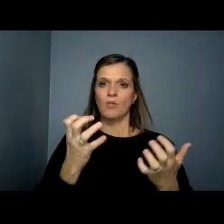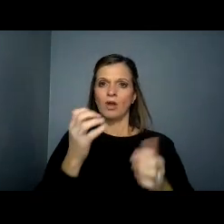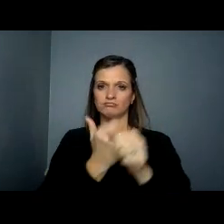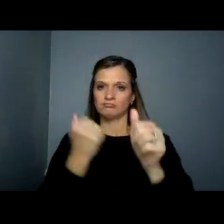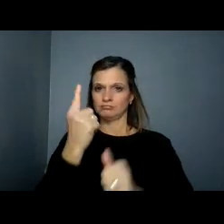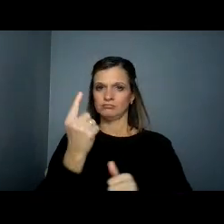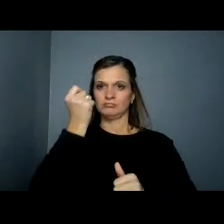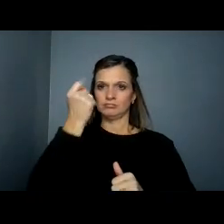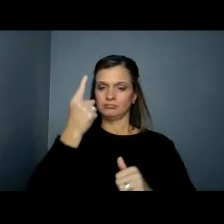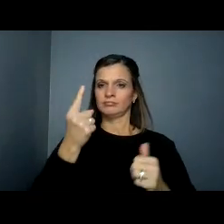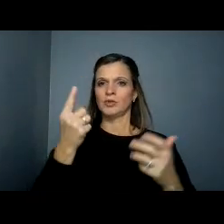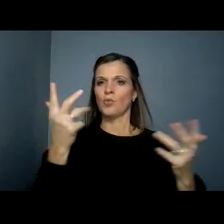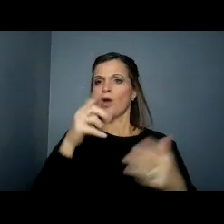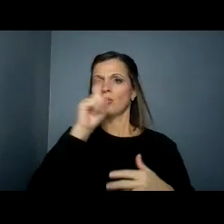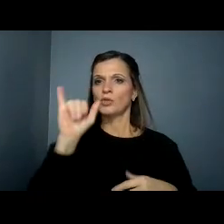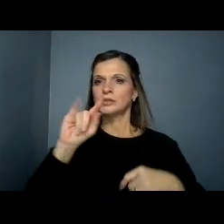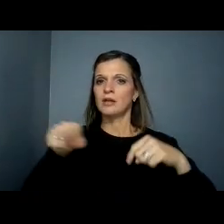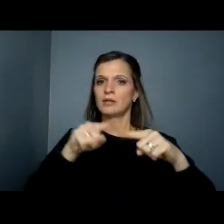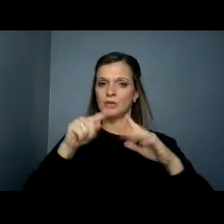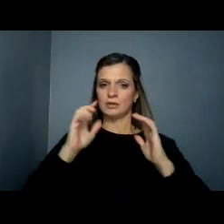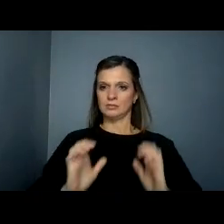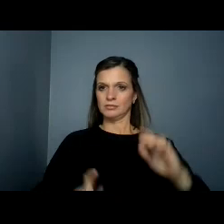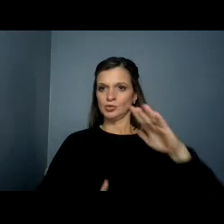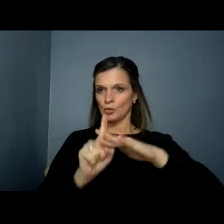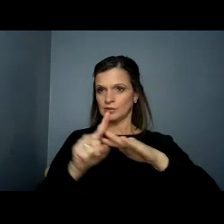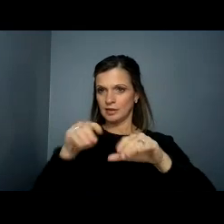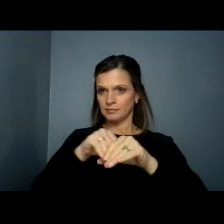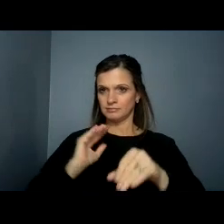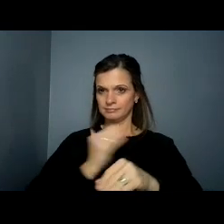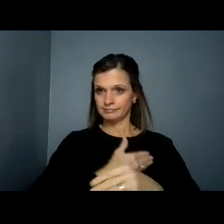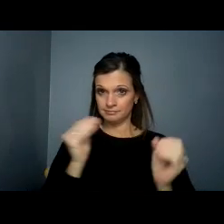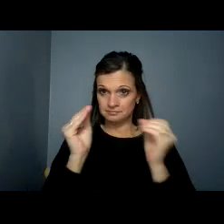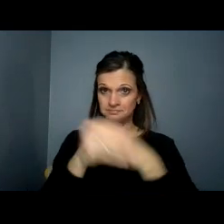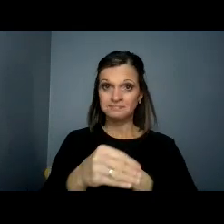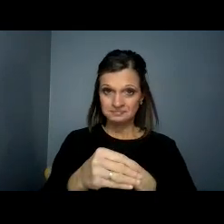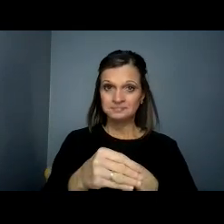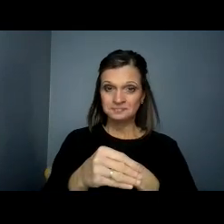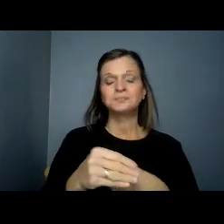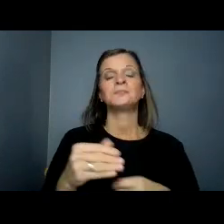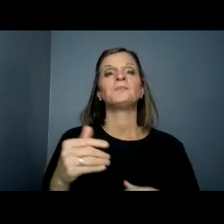We. We have a when they